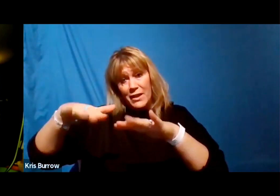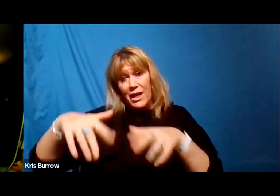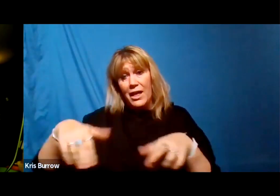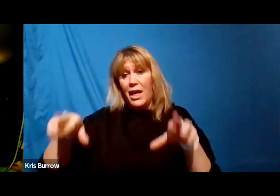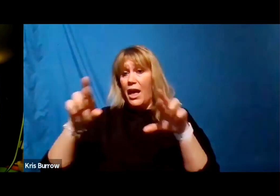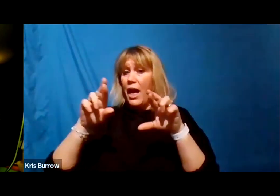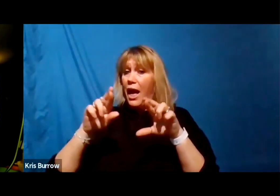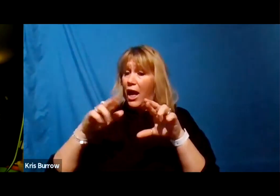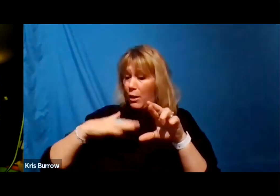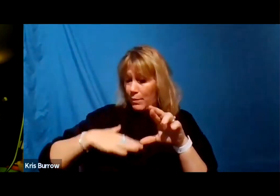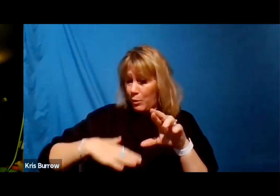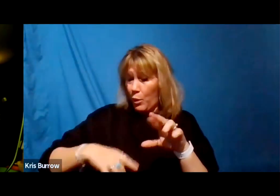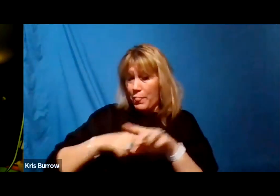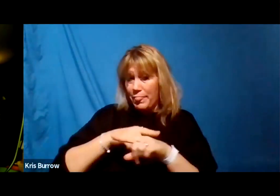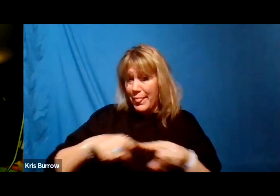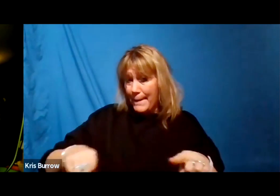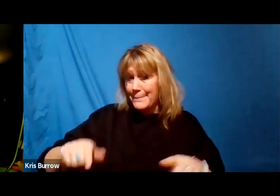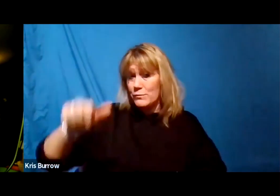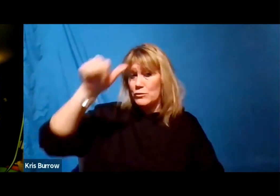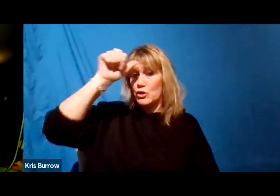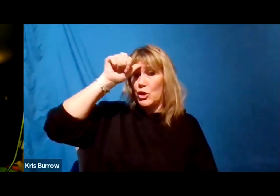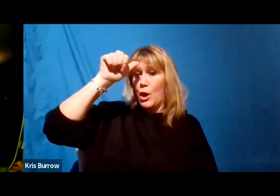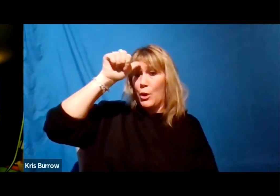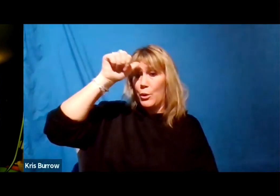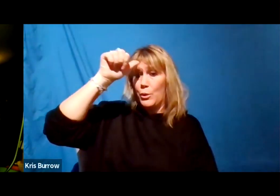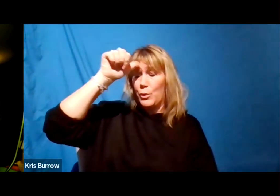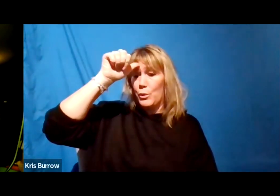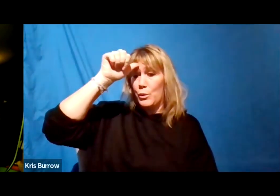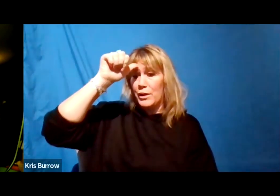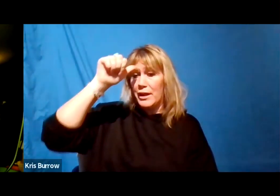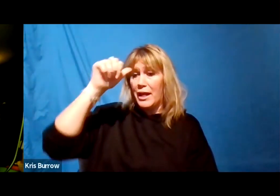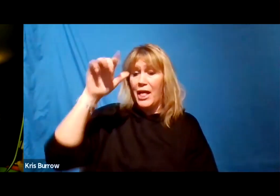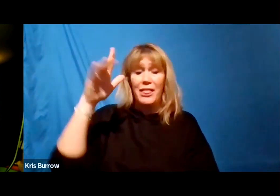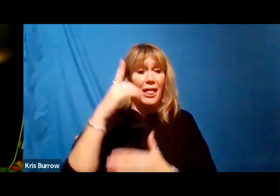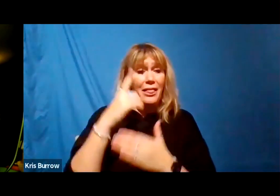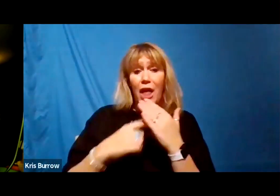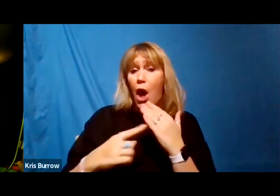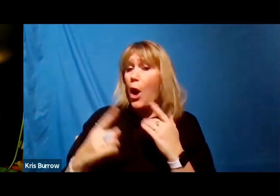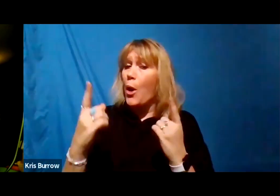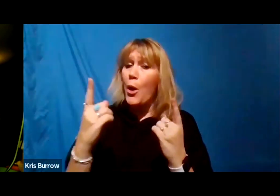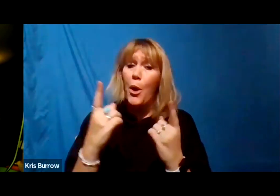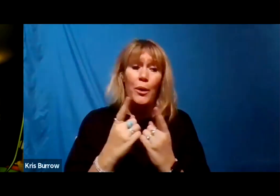week to play my dulcimer.